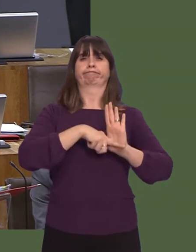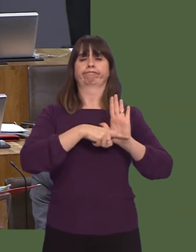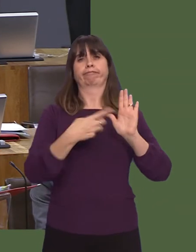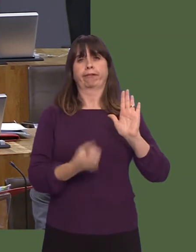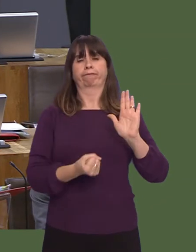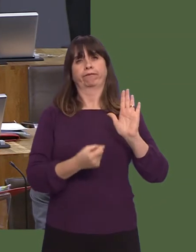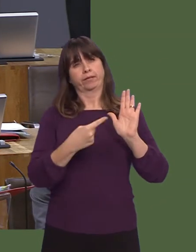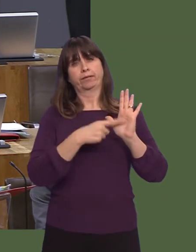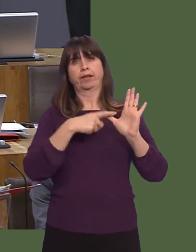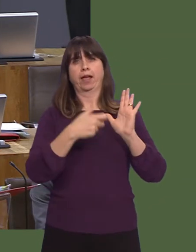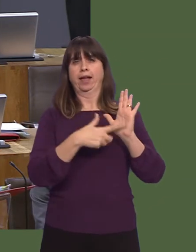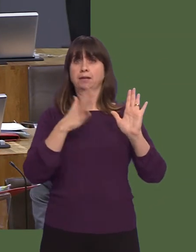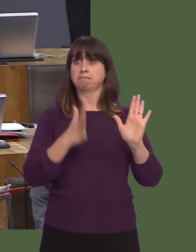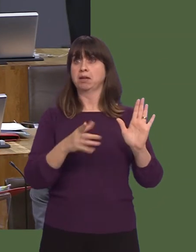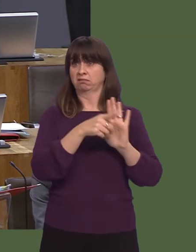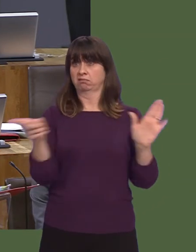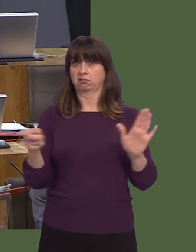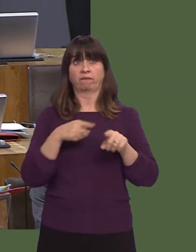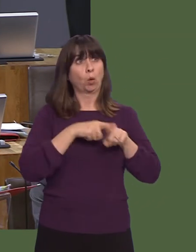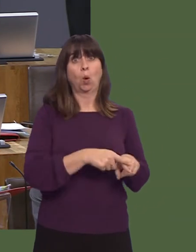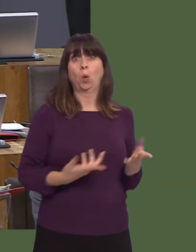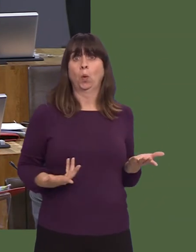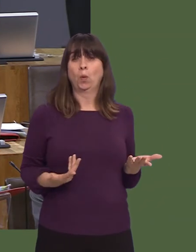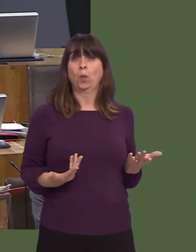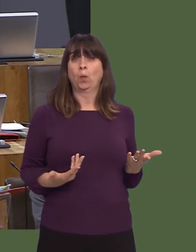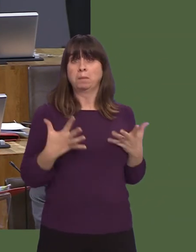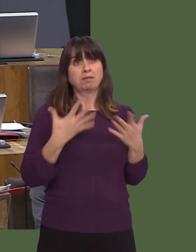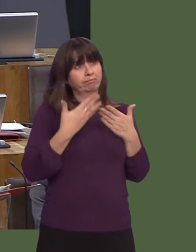the Act is observed, and there's still a great deal of scope in many of our city and town